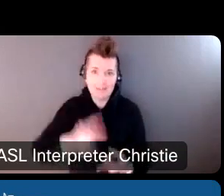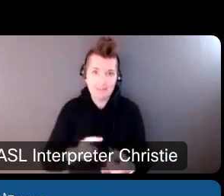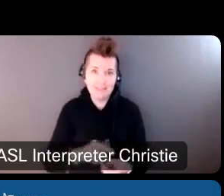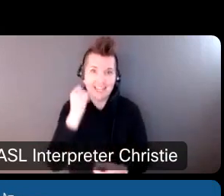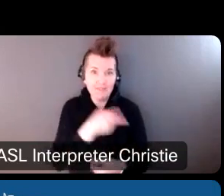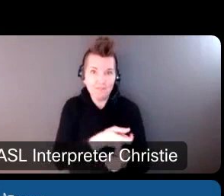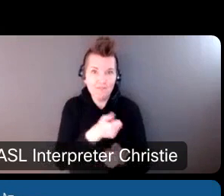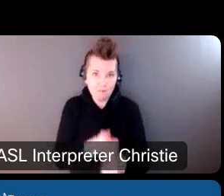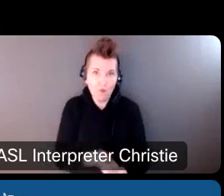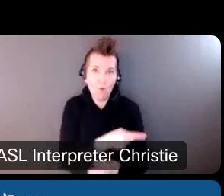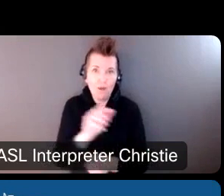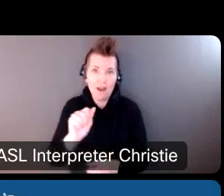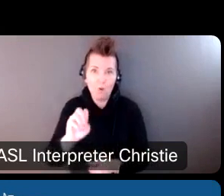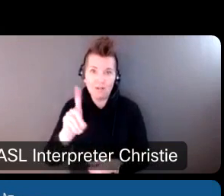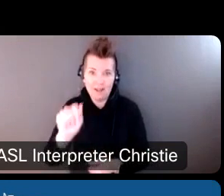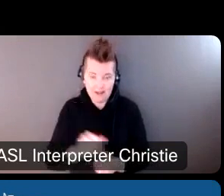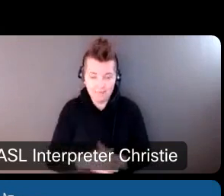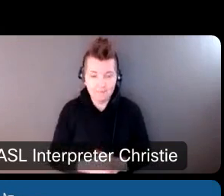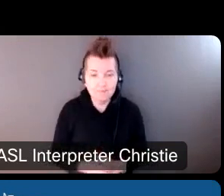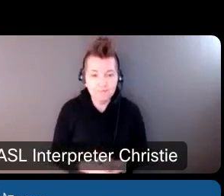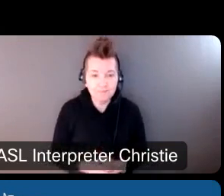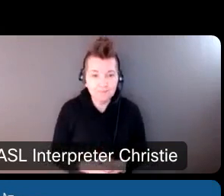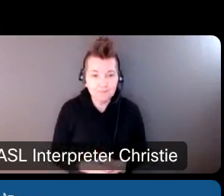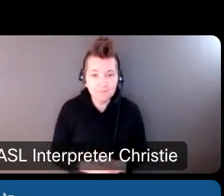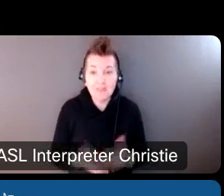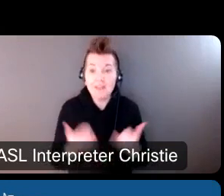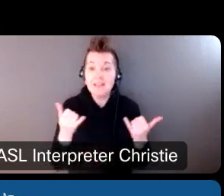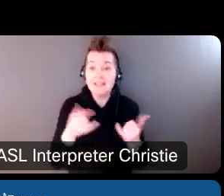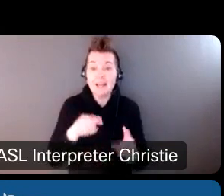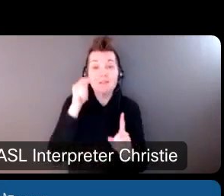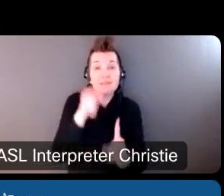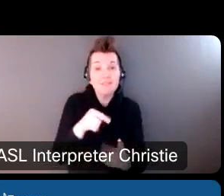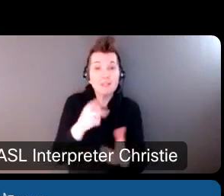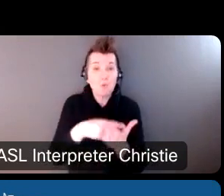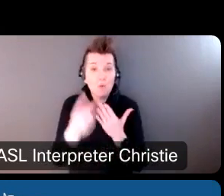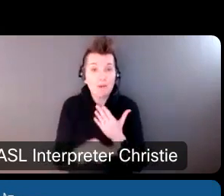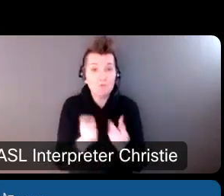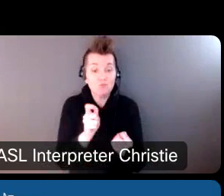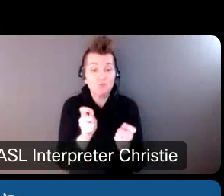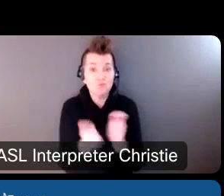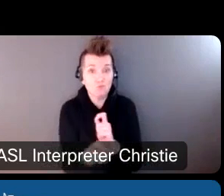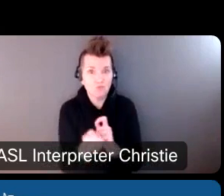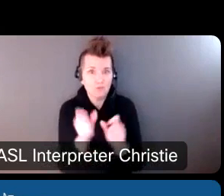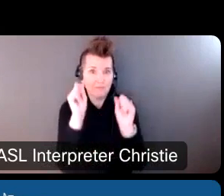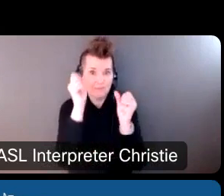in the next session related to specific programs currently underway.